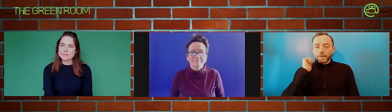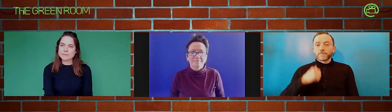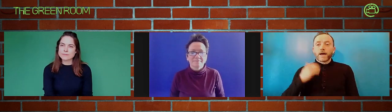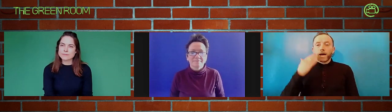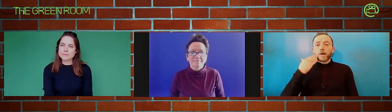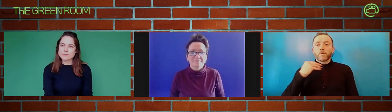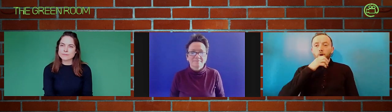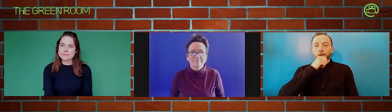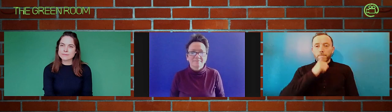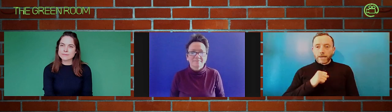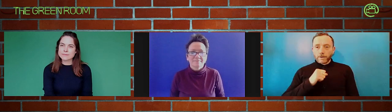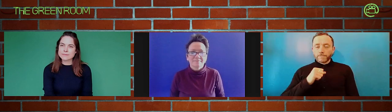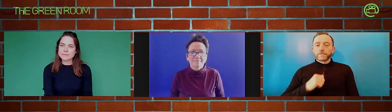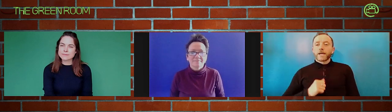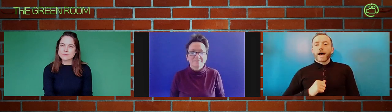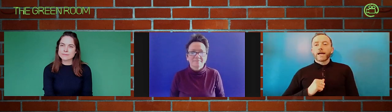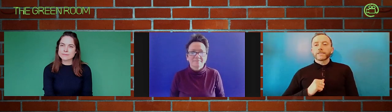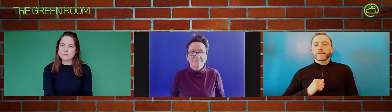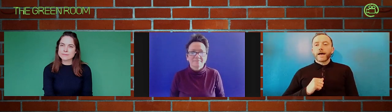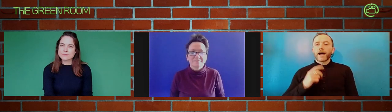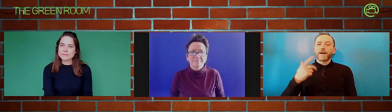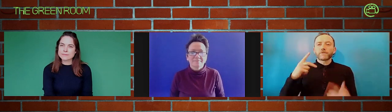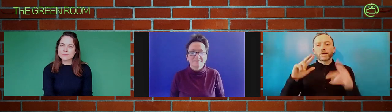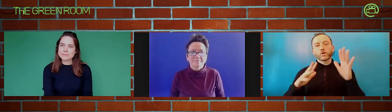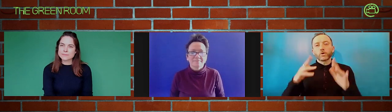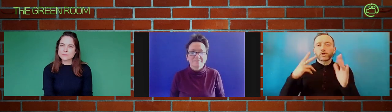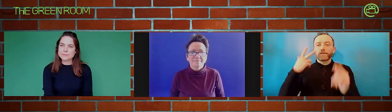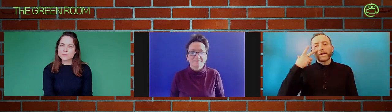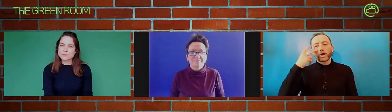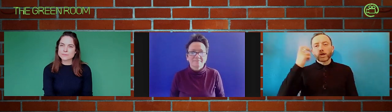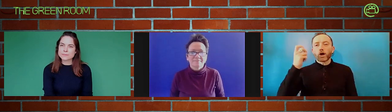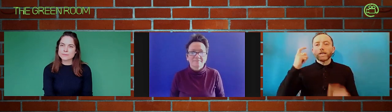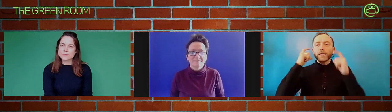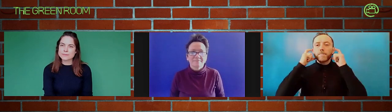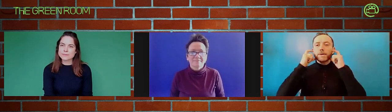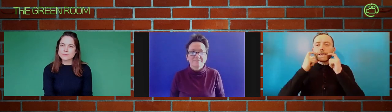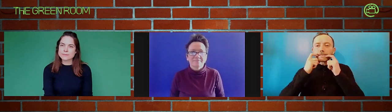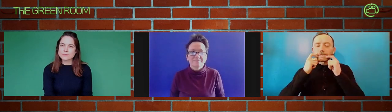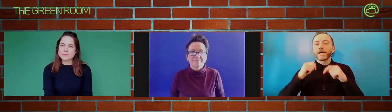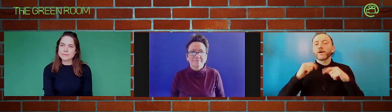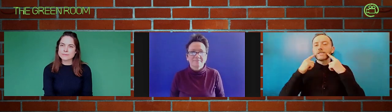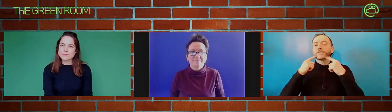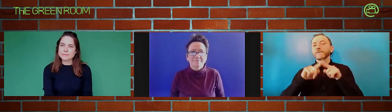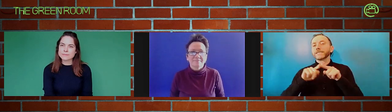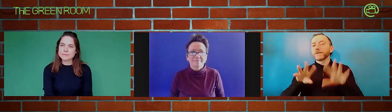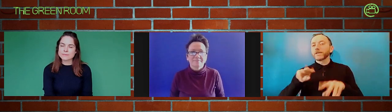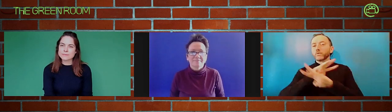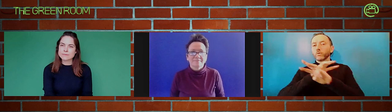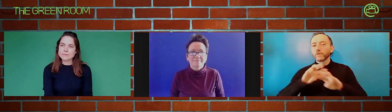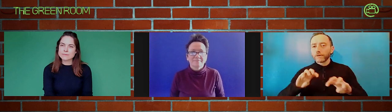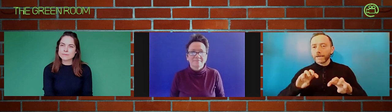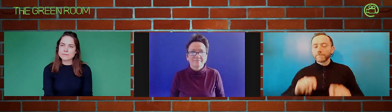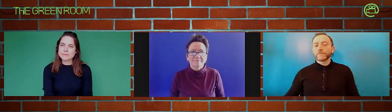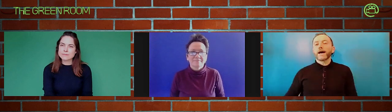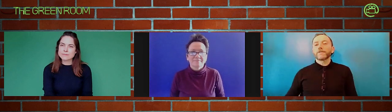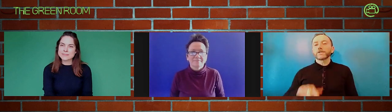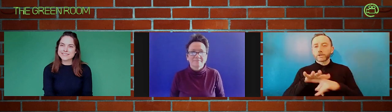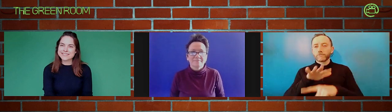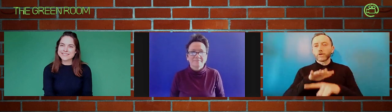I'm a white male and i have a sort of an iconic beard, which is a bit similar to Wolverine. There's lots of jokes about